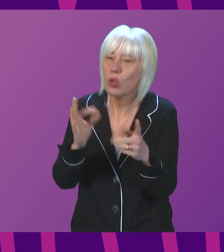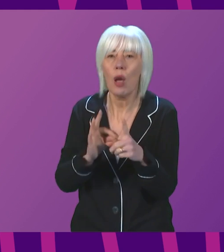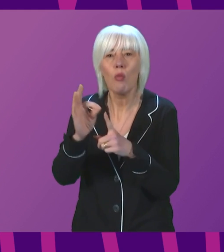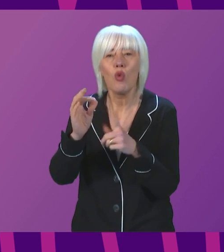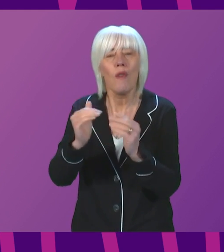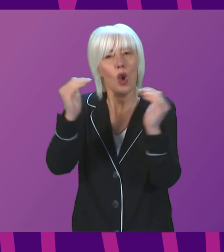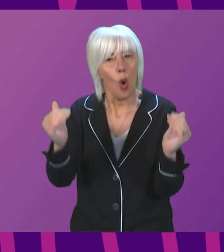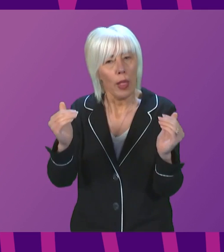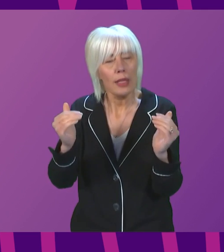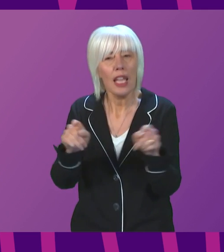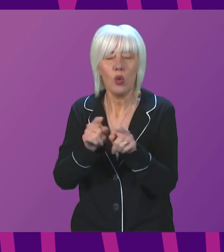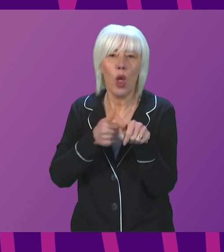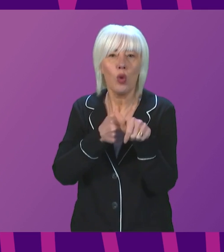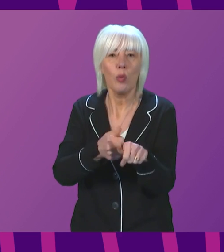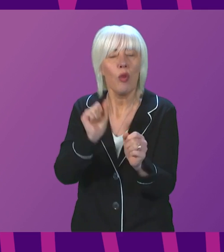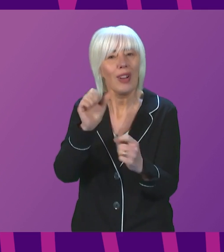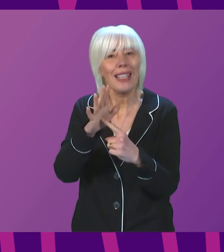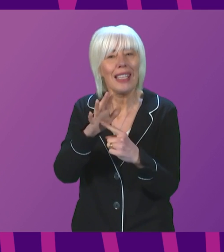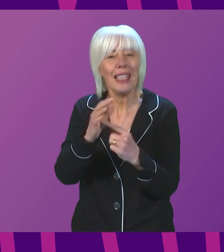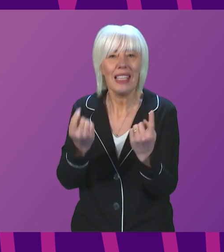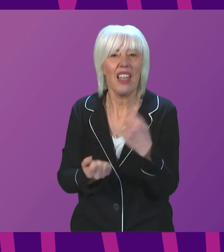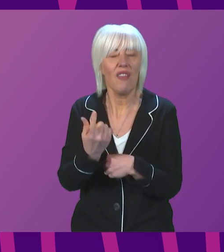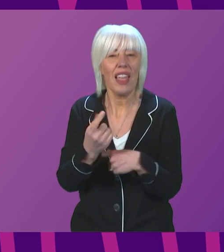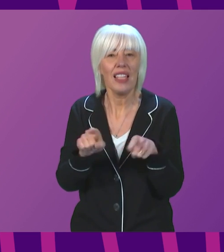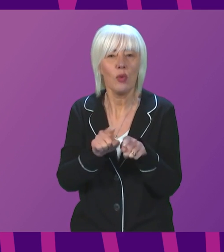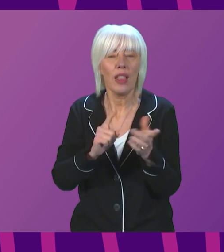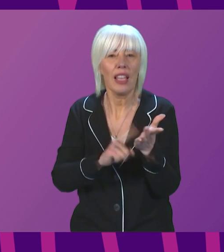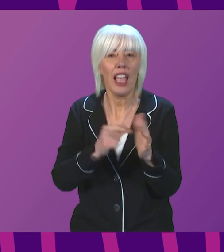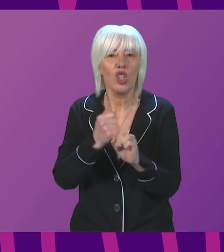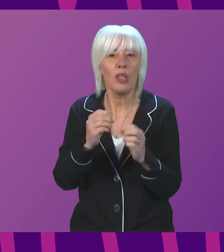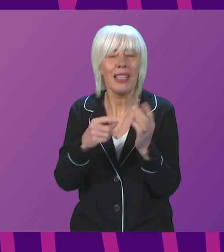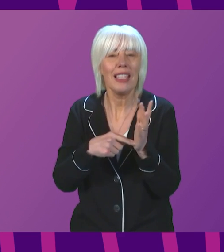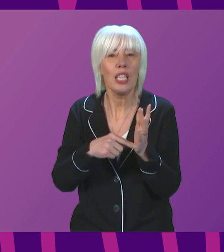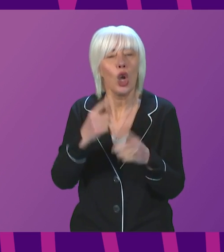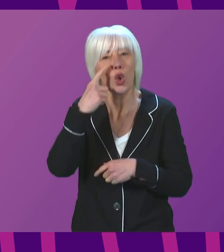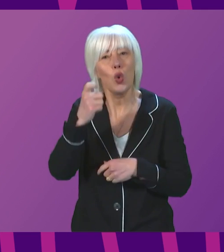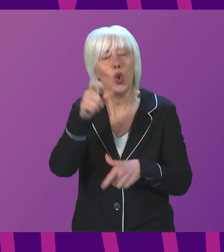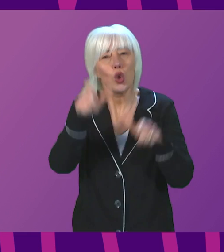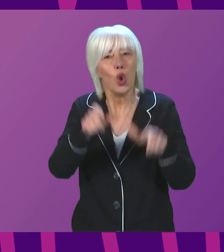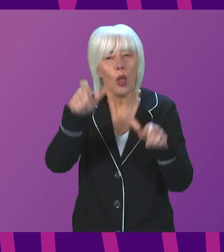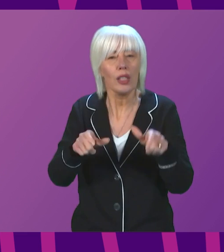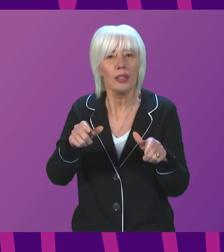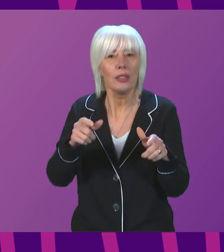We also show support for key events, such as LGBT Youth Scotland’s annual fundraising day, purple Friday.